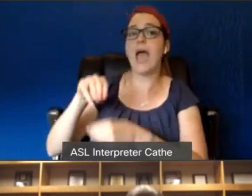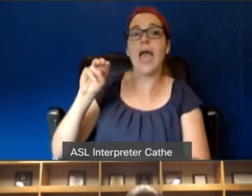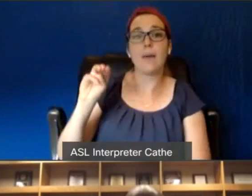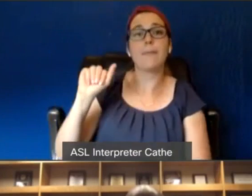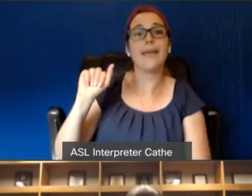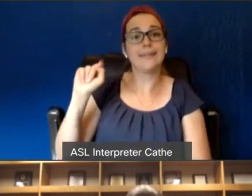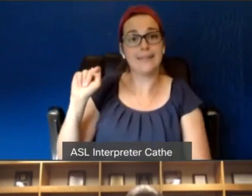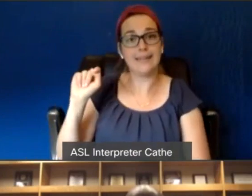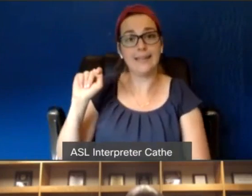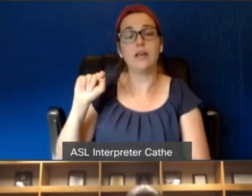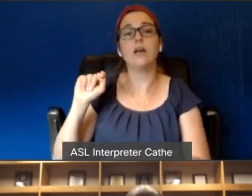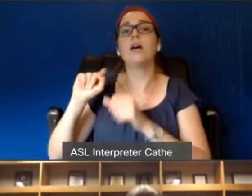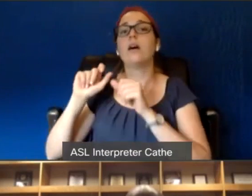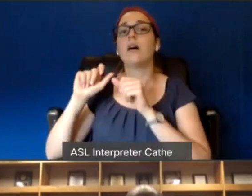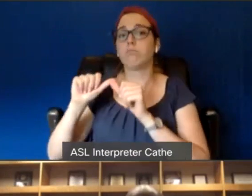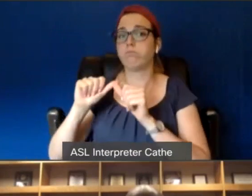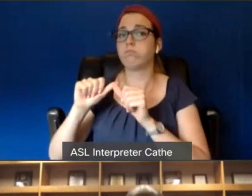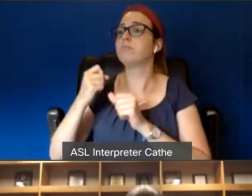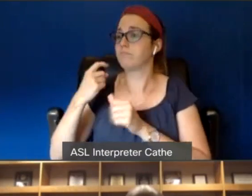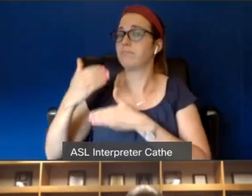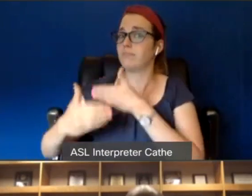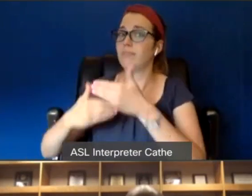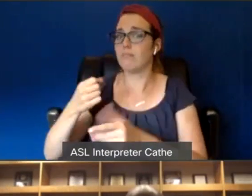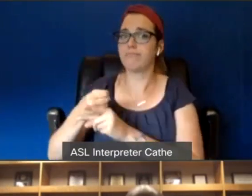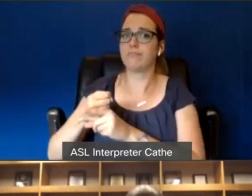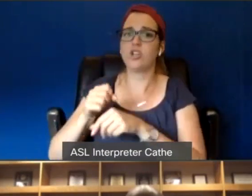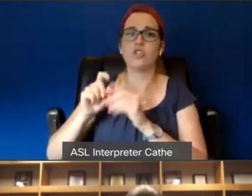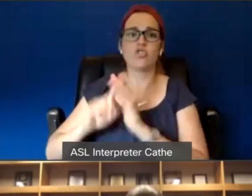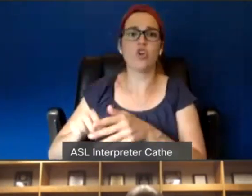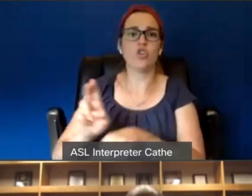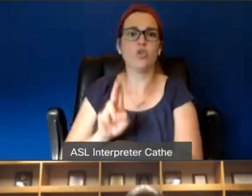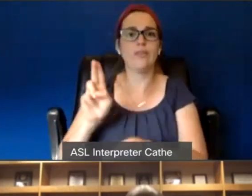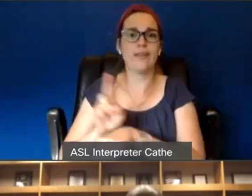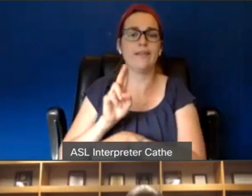the test for somebody who's clinically stable, that's a proximal infraction you treat it like any other